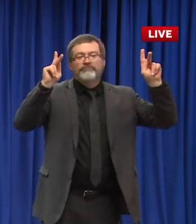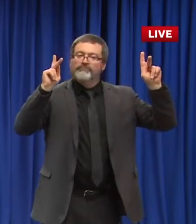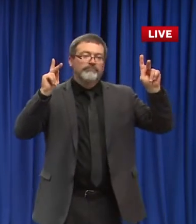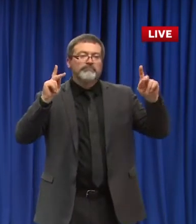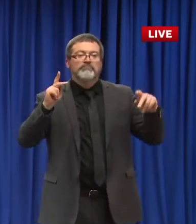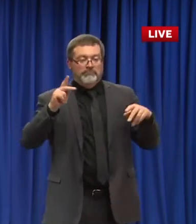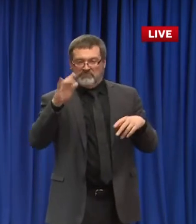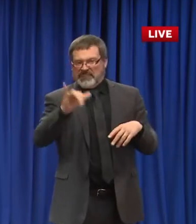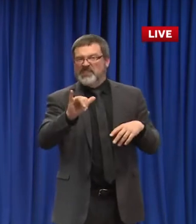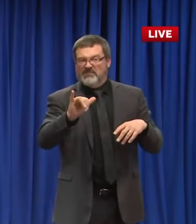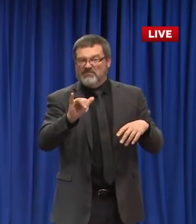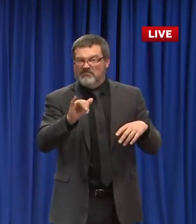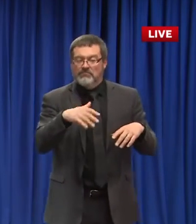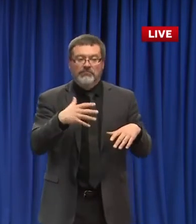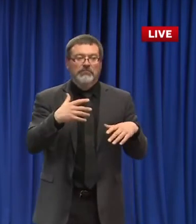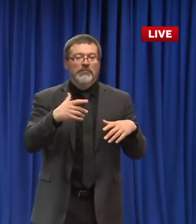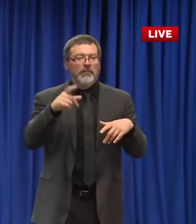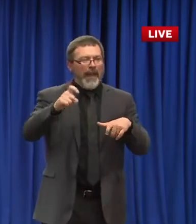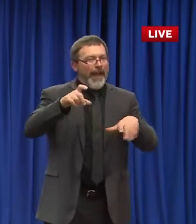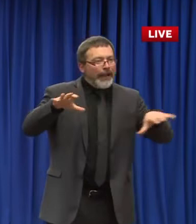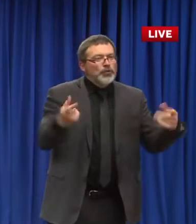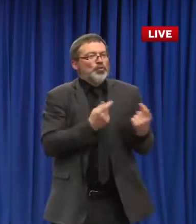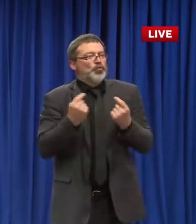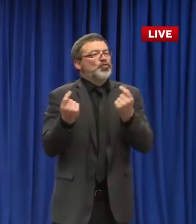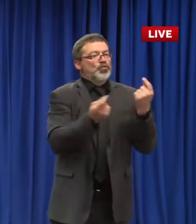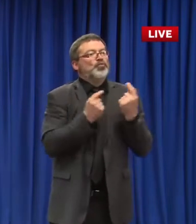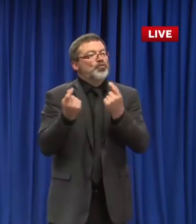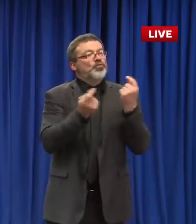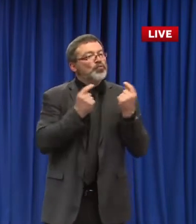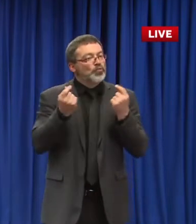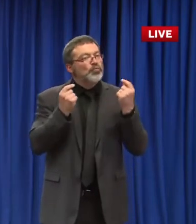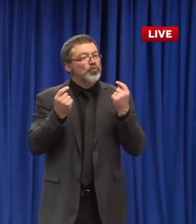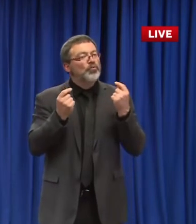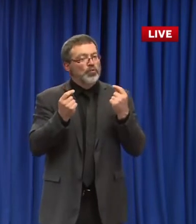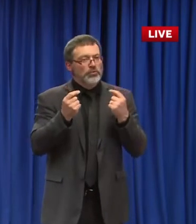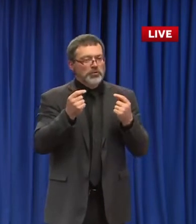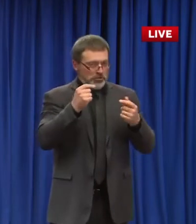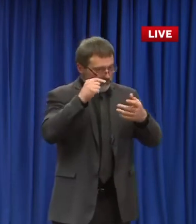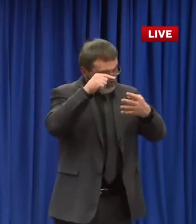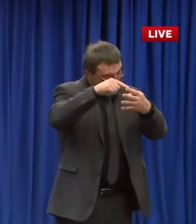PEOPLE CAN GO OUT TO OUR BEACHES TO ENGAGE IN RECREATIONAL ACTIVITIES LIKE RUNNING.